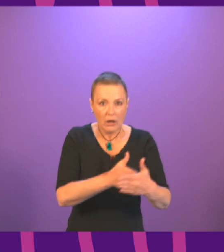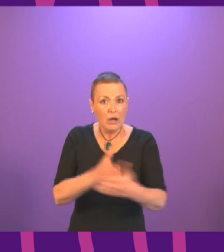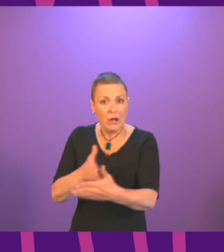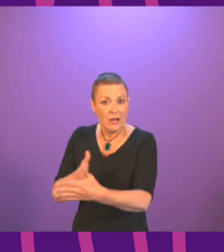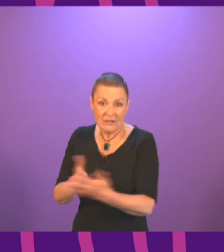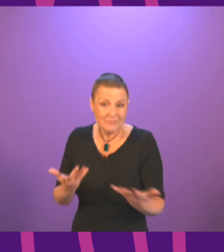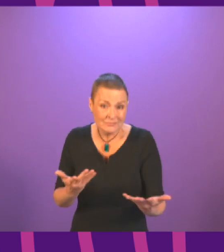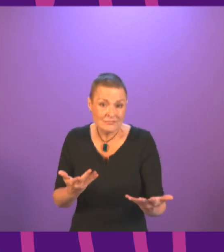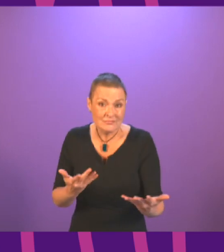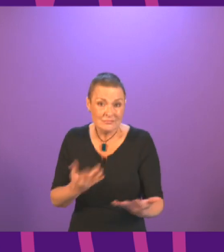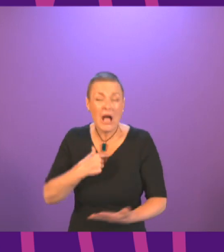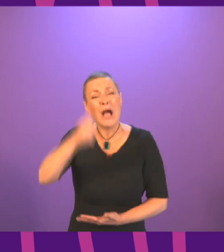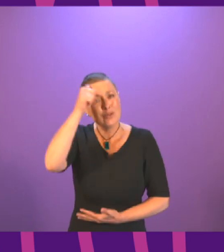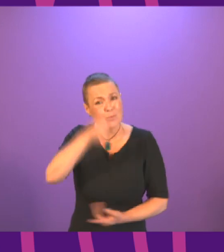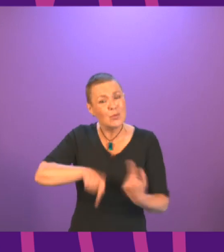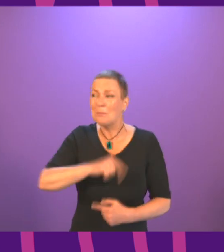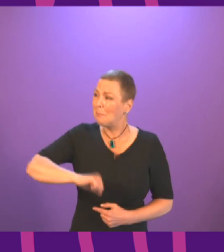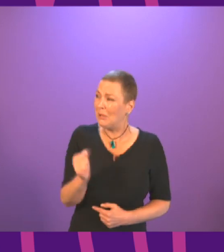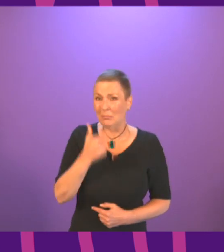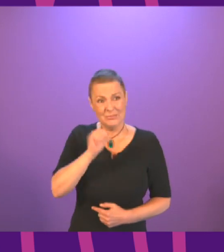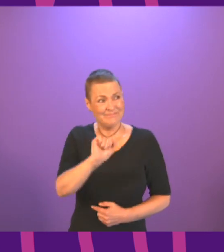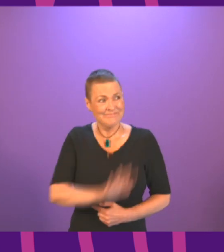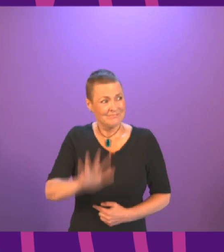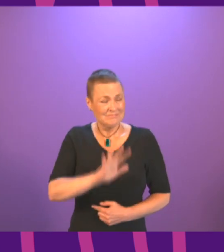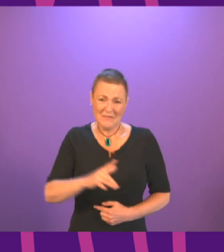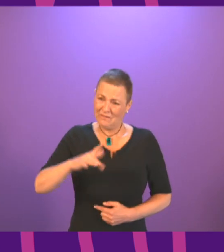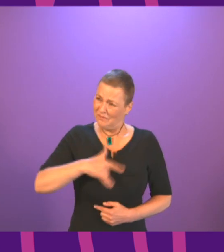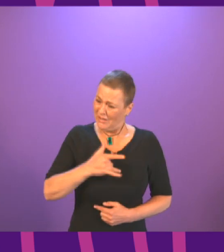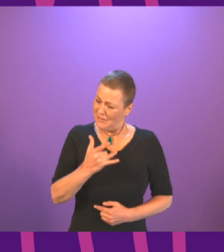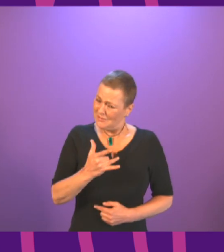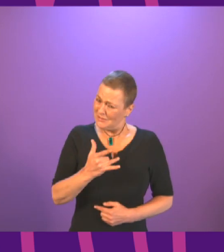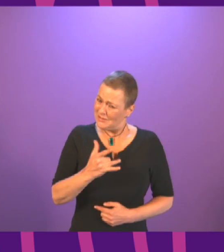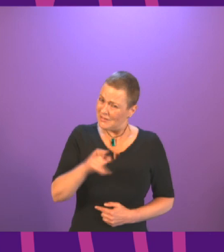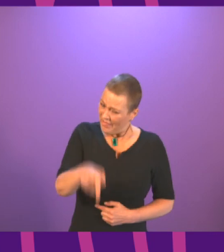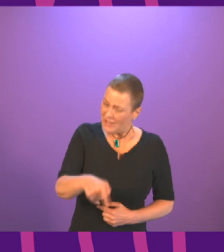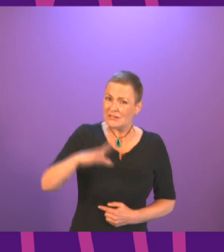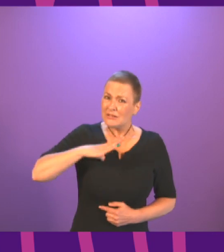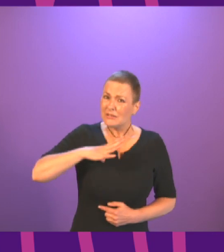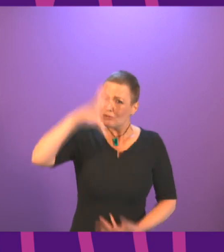the country will feel particularly acutely the inability to mark remembrance Sunday in